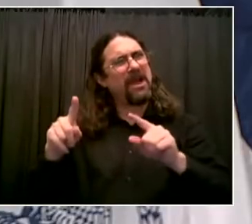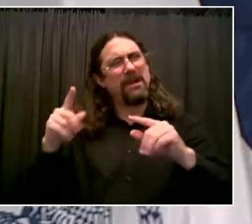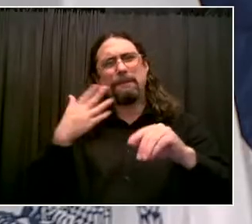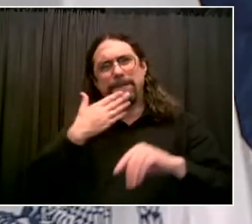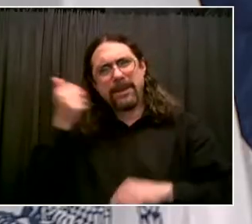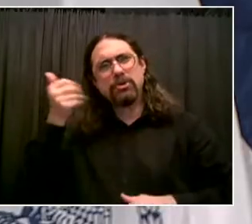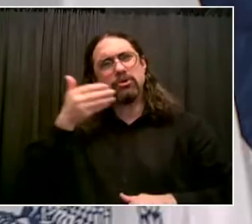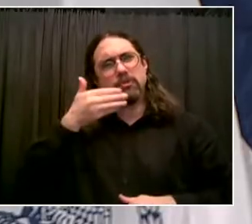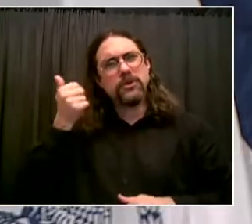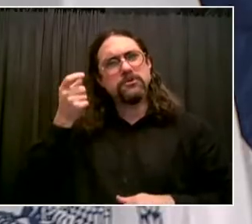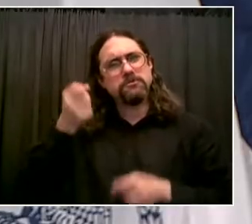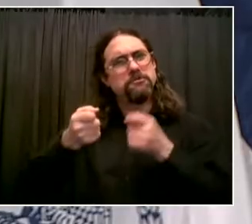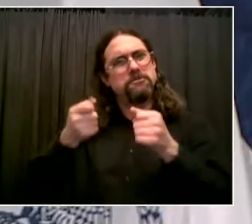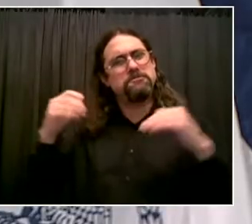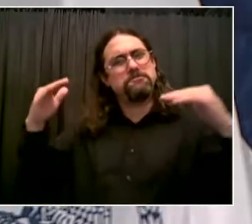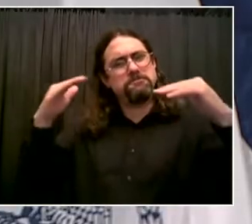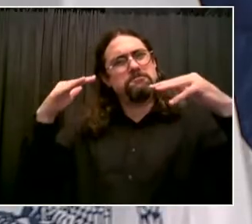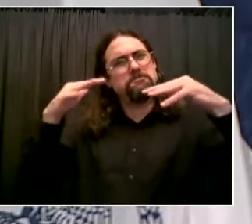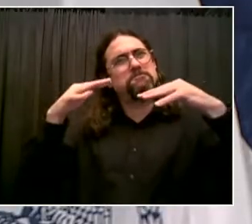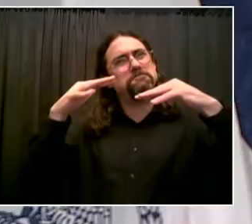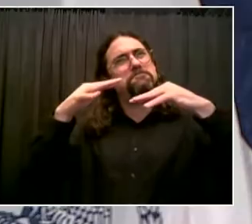GOING TO HELP US AS WE GO INTO